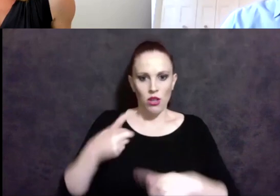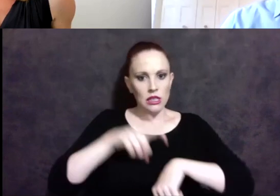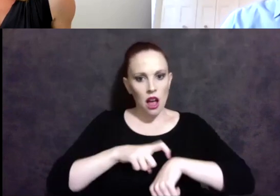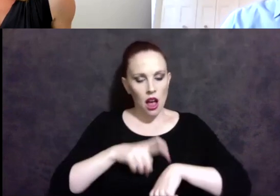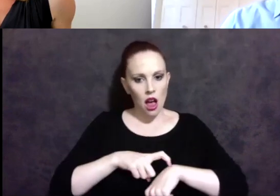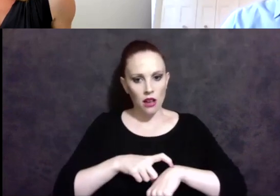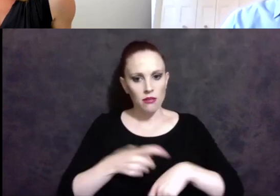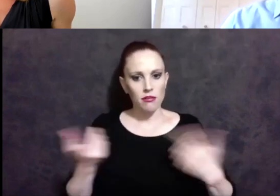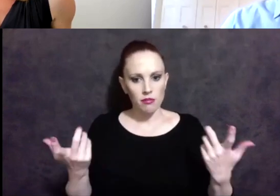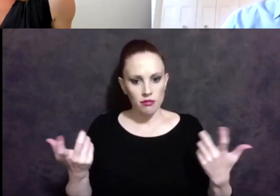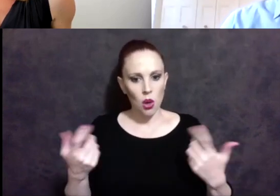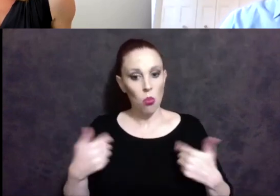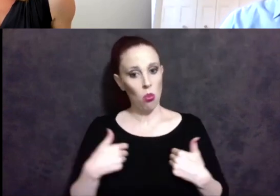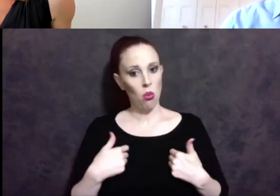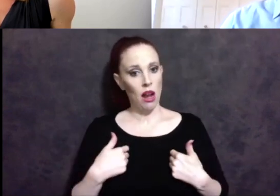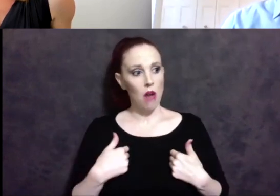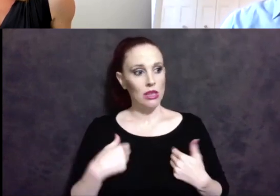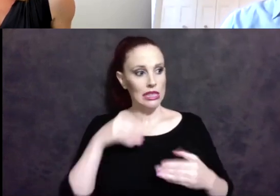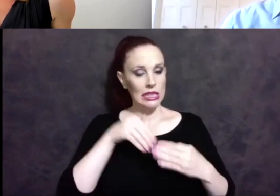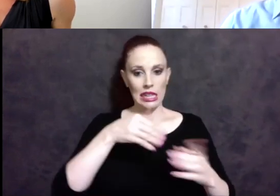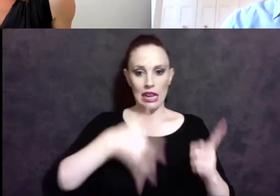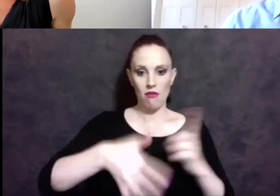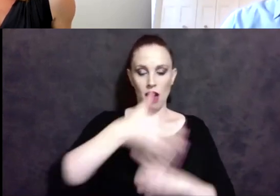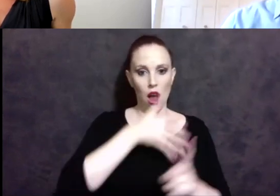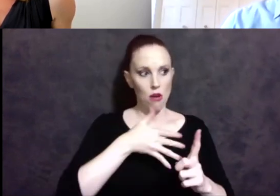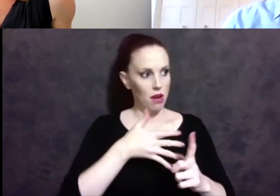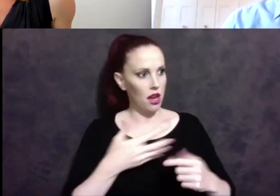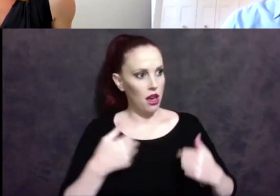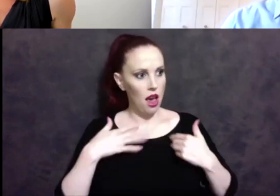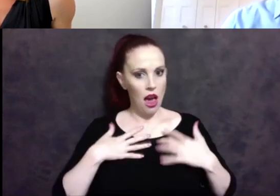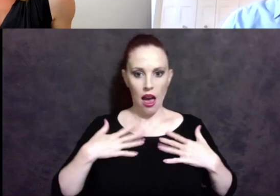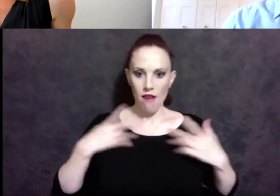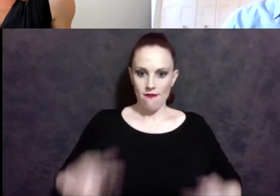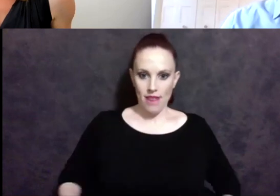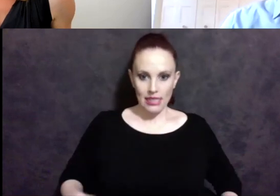environment, I would physically and mentally go through a traumatic experience where my